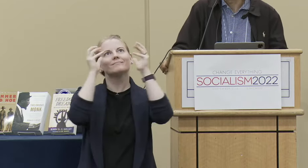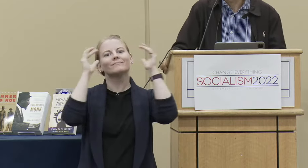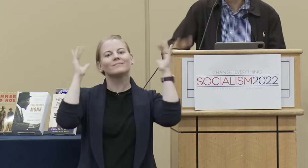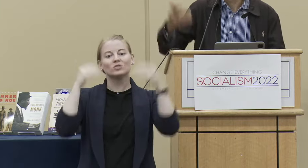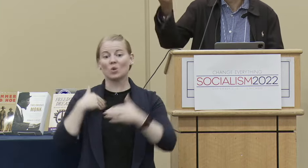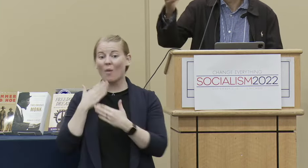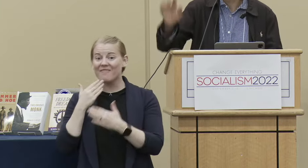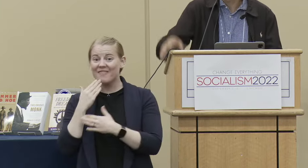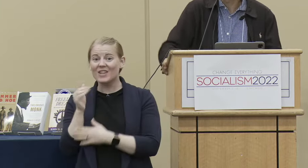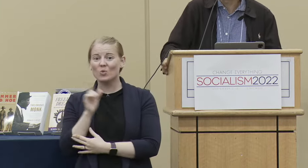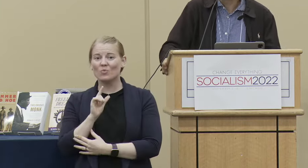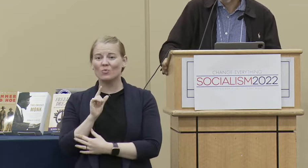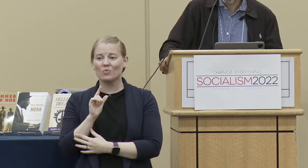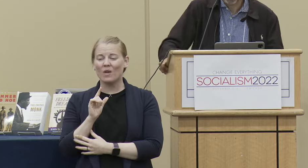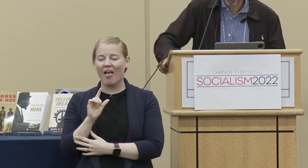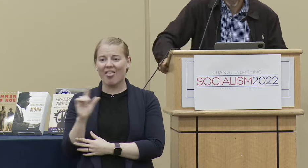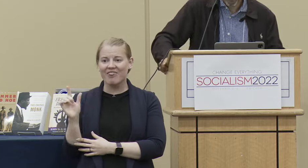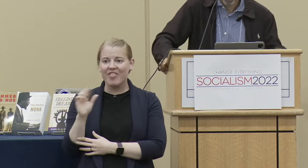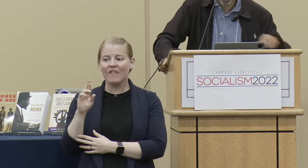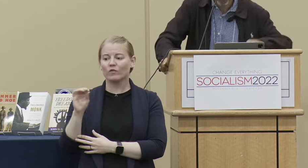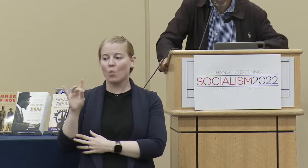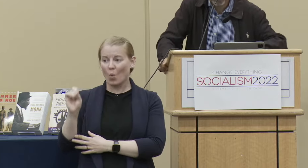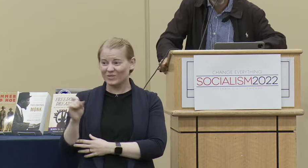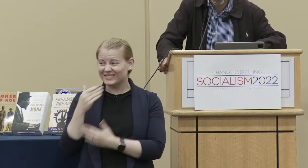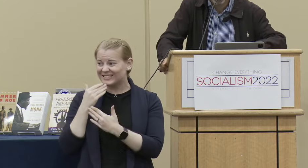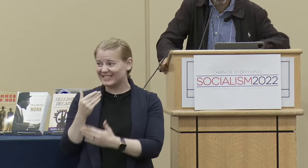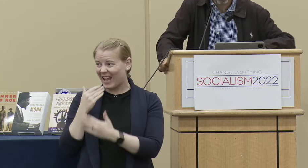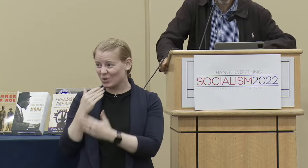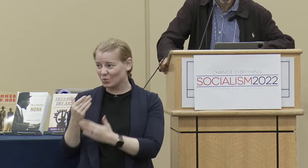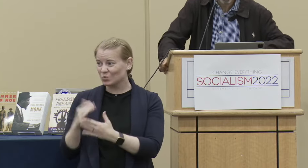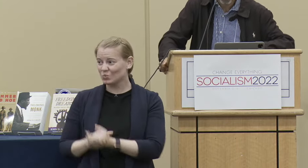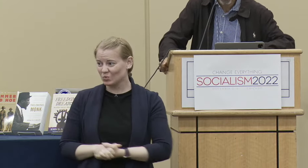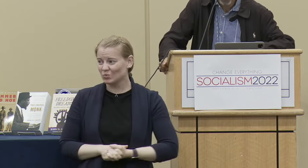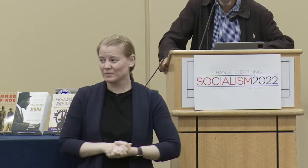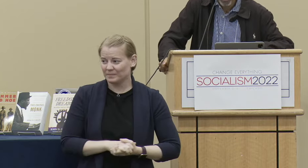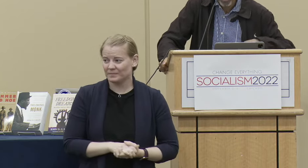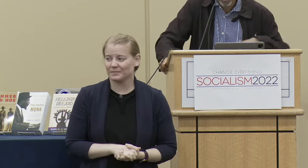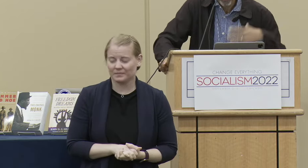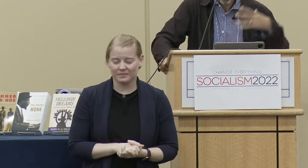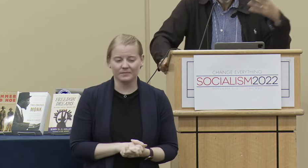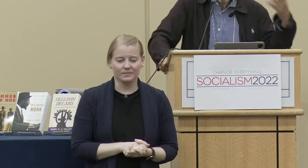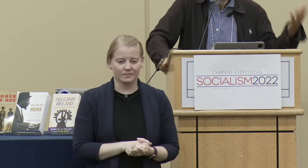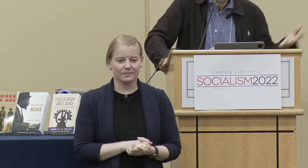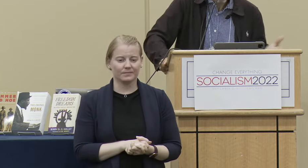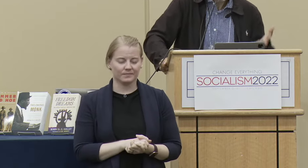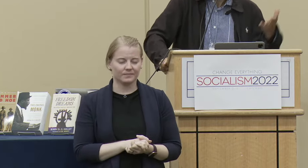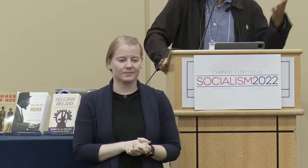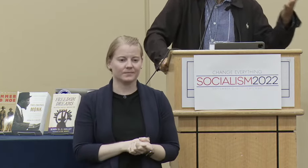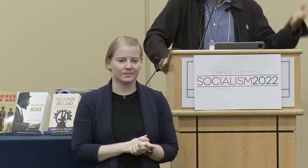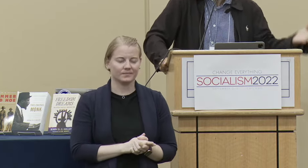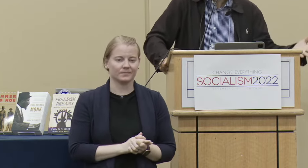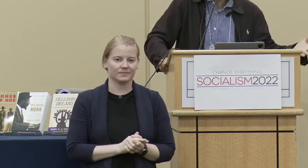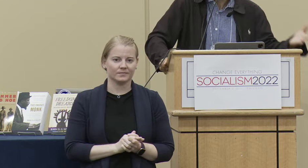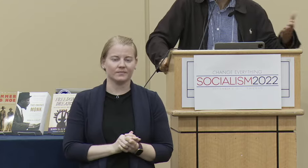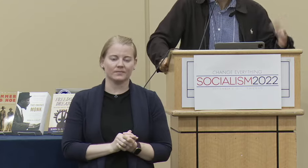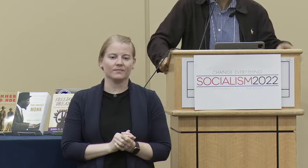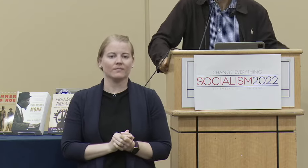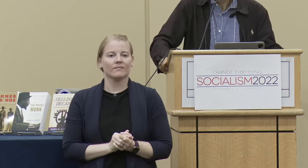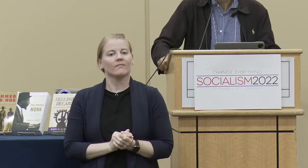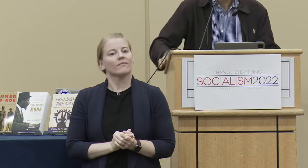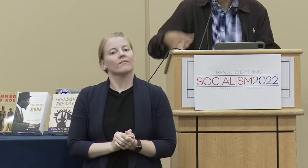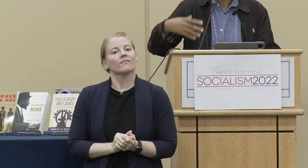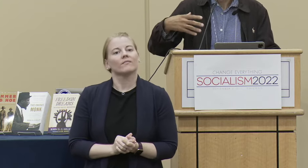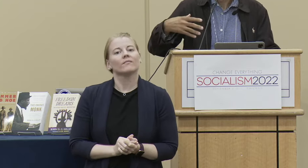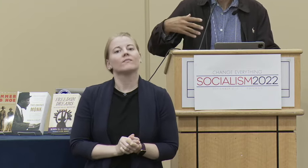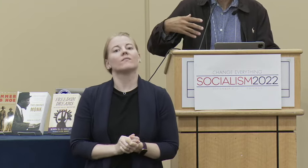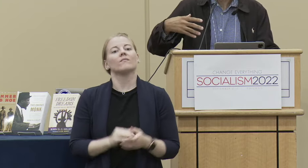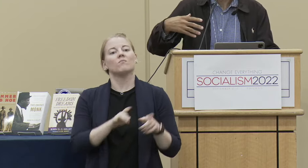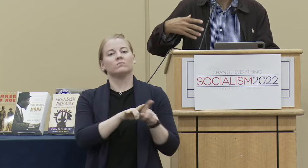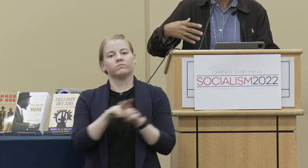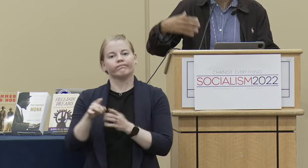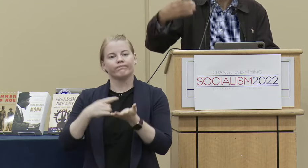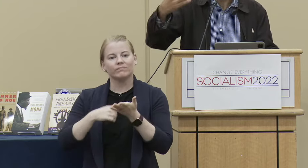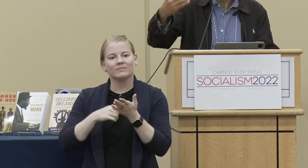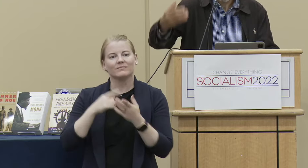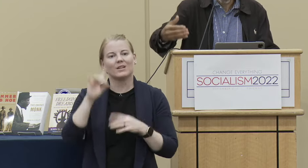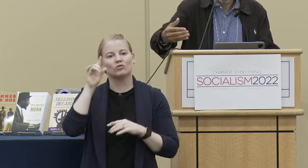romantic. So, thank you. Thank you, Dr. Roots. Give some money